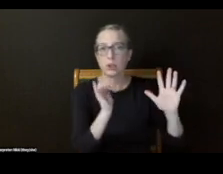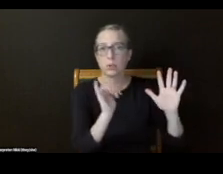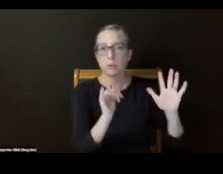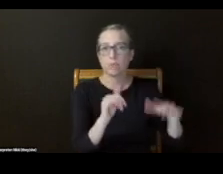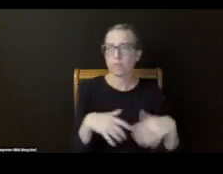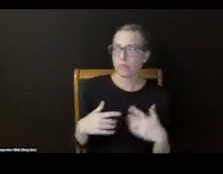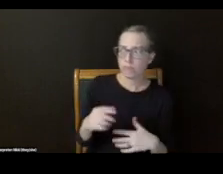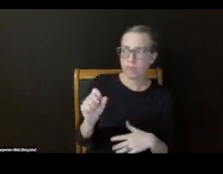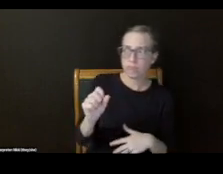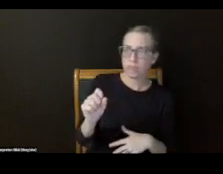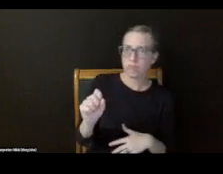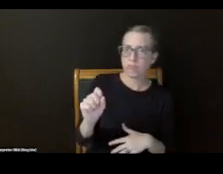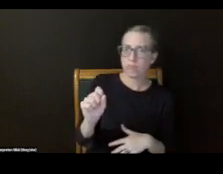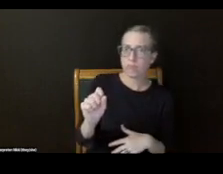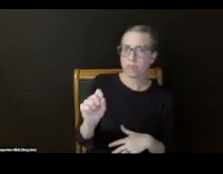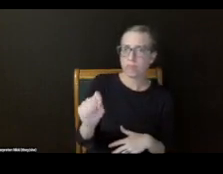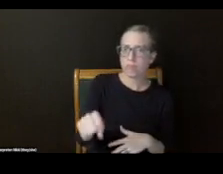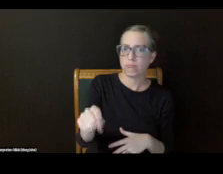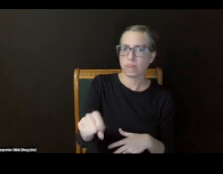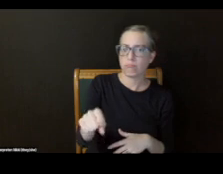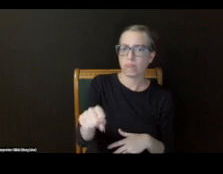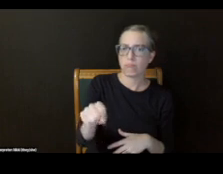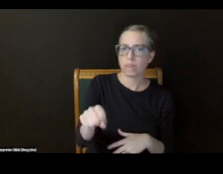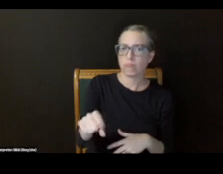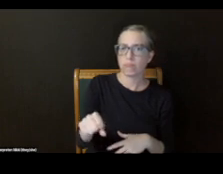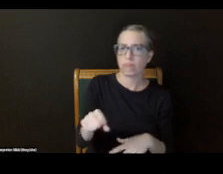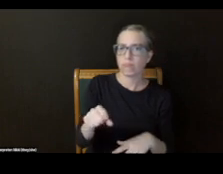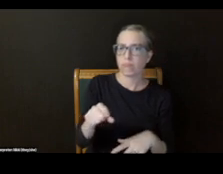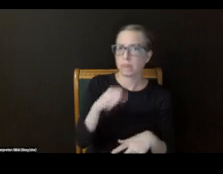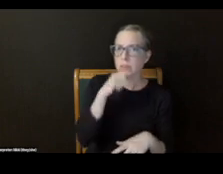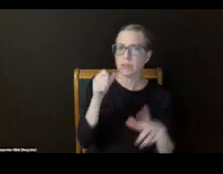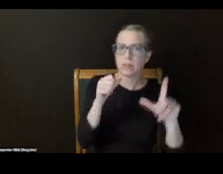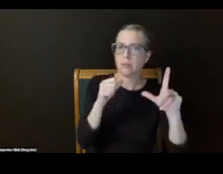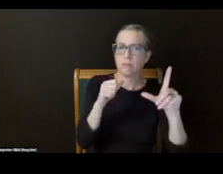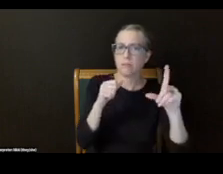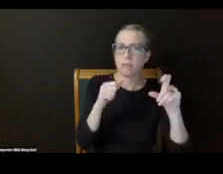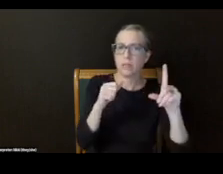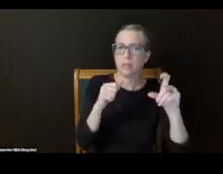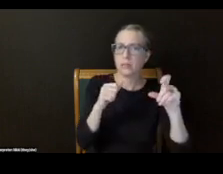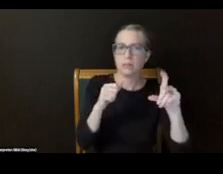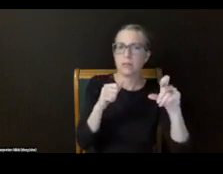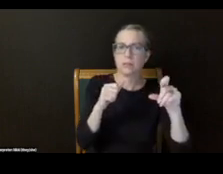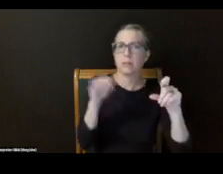but it doesn't it doesn't bend like my pinkies bend